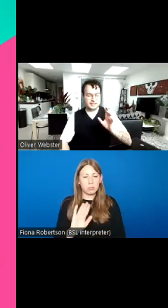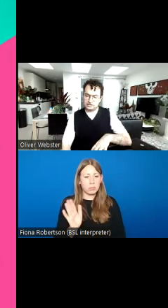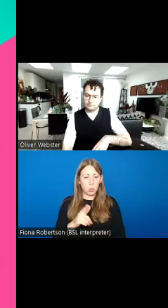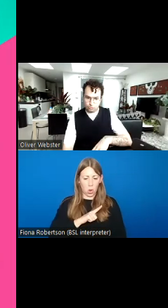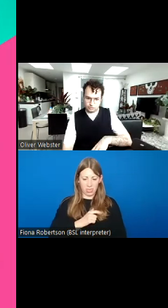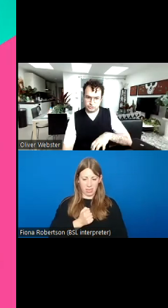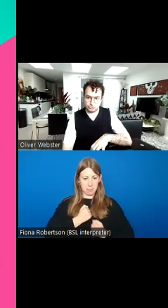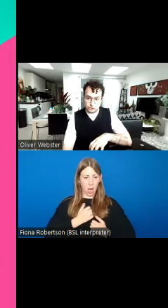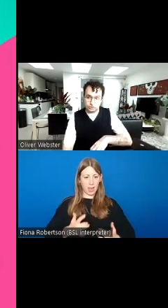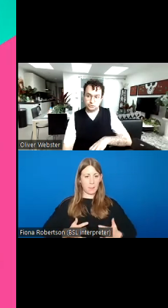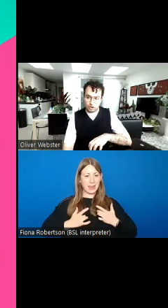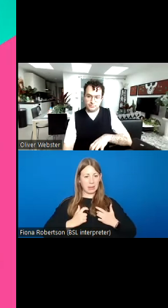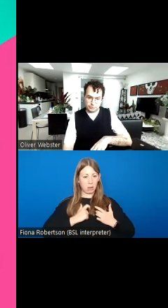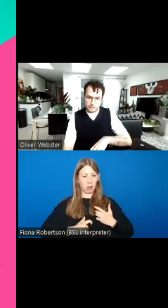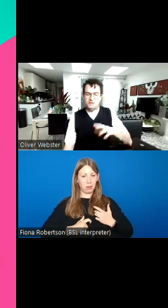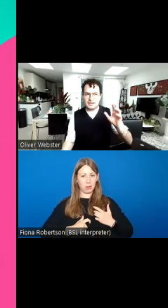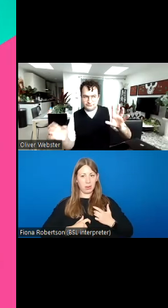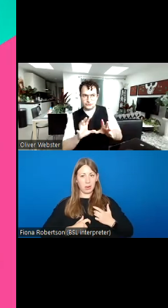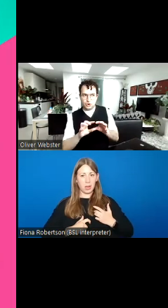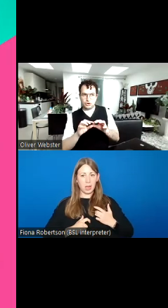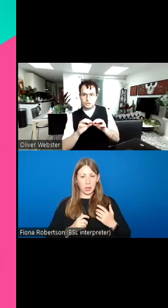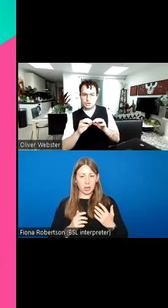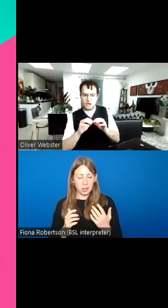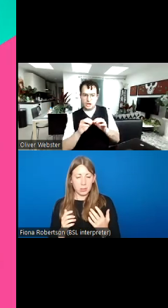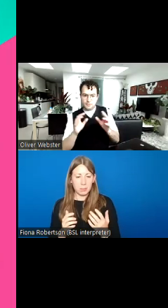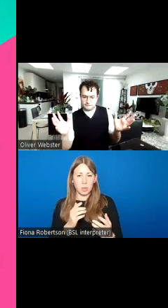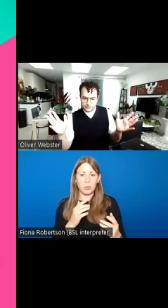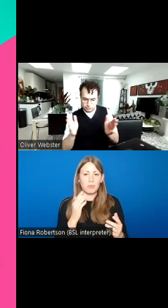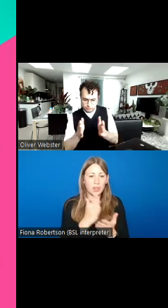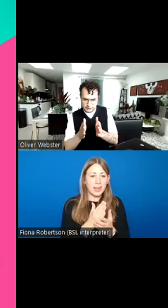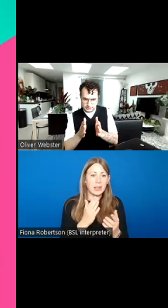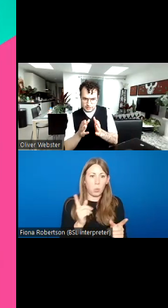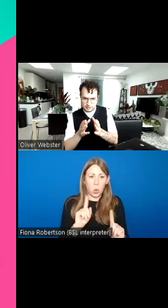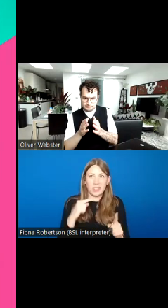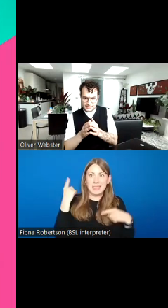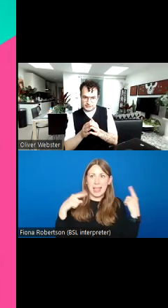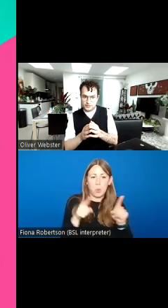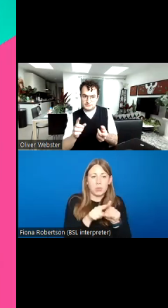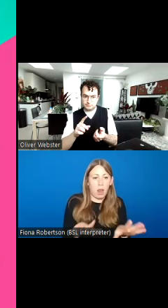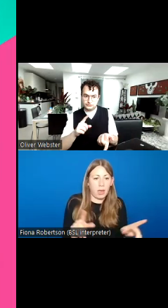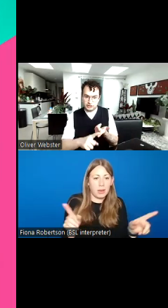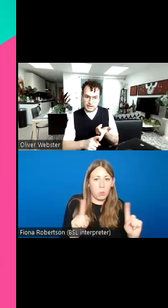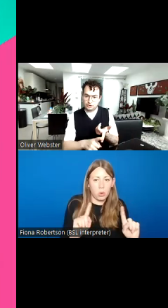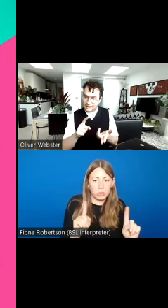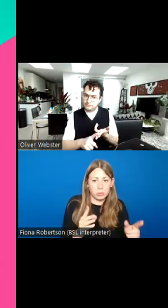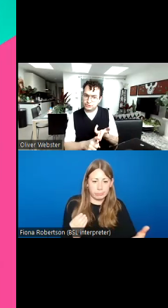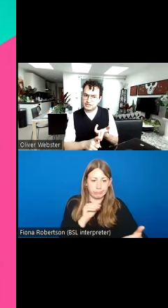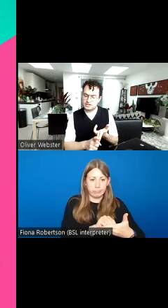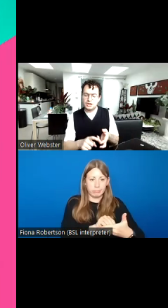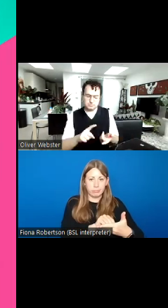It is really important that you do describe music. If you've got a very quick space where there's both dialogue and music,